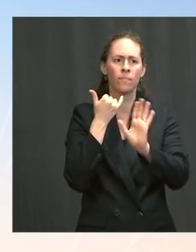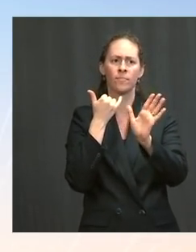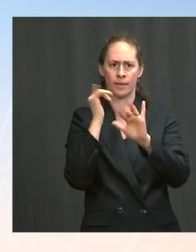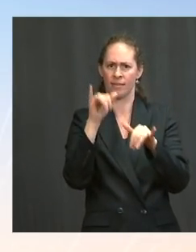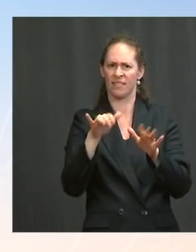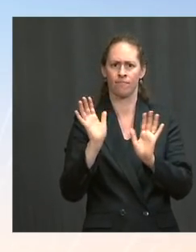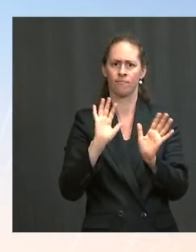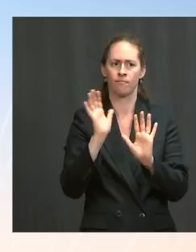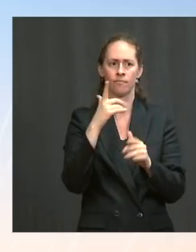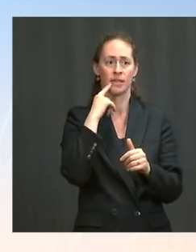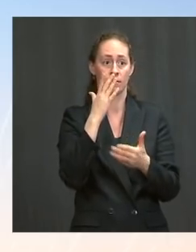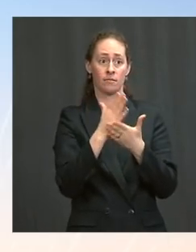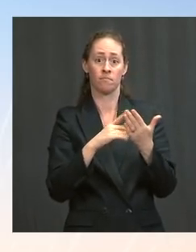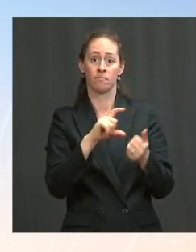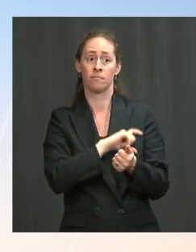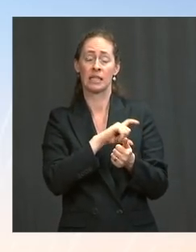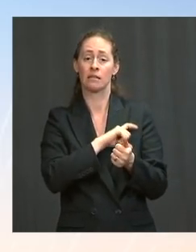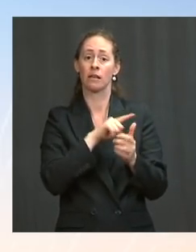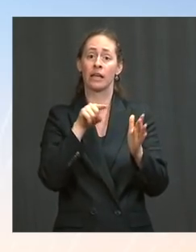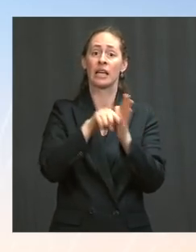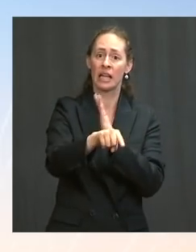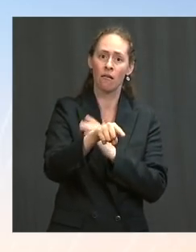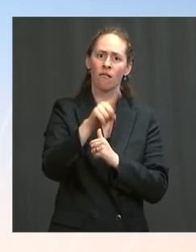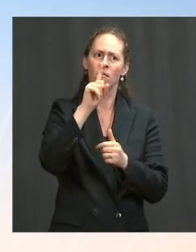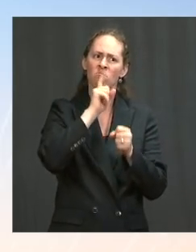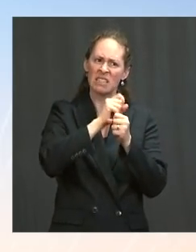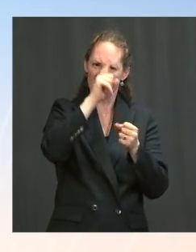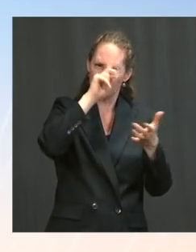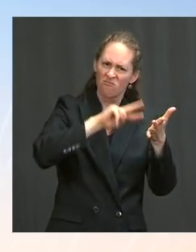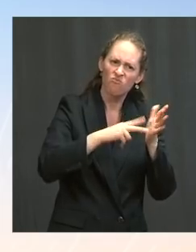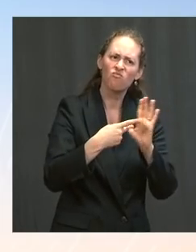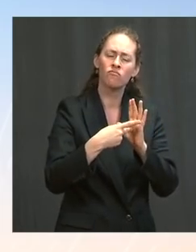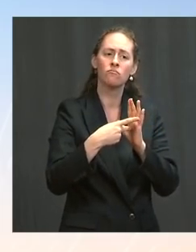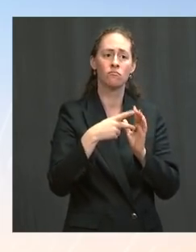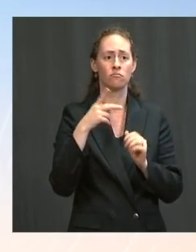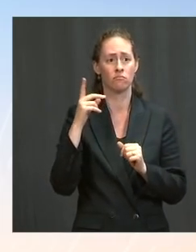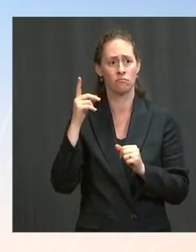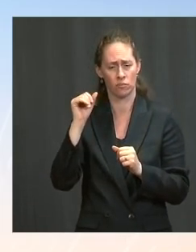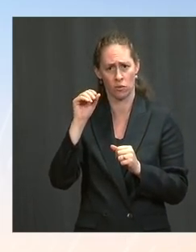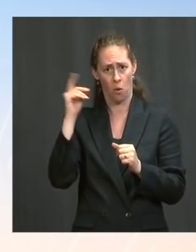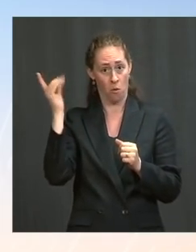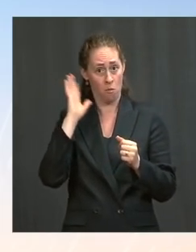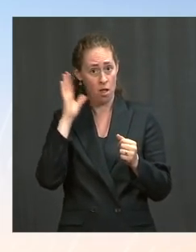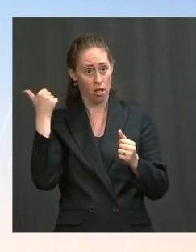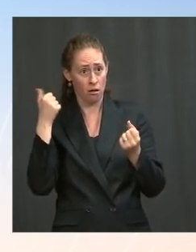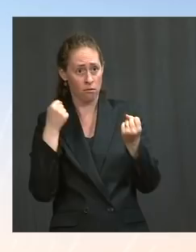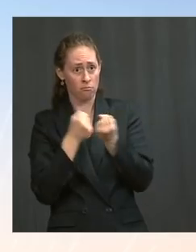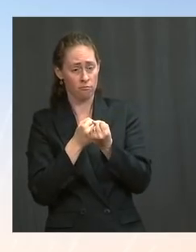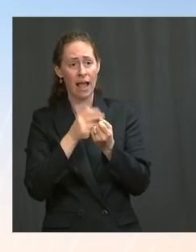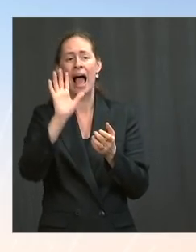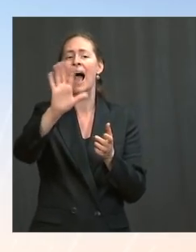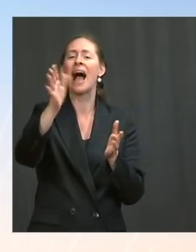Is the President weighing on one side or the other on that piece? Ms. Psaki: Again, April, we're just going to let the negotiators speak to what's in the package